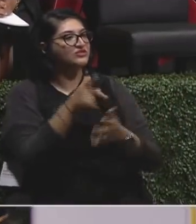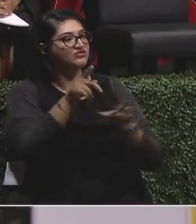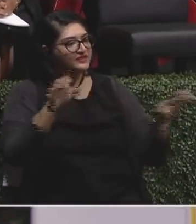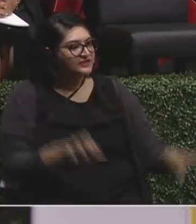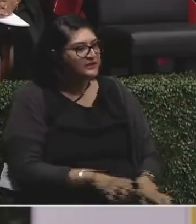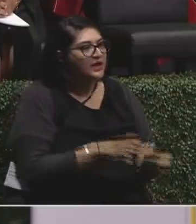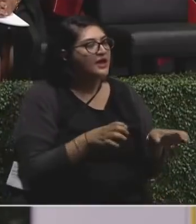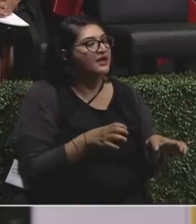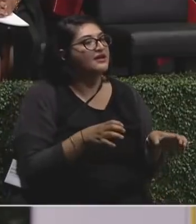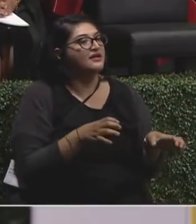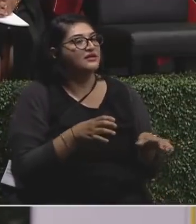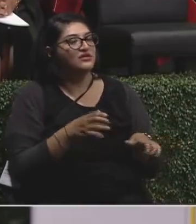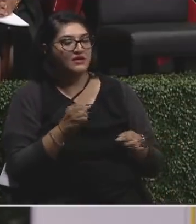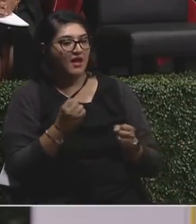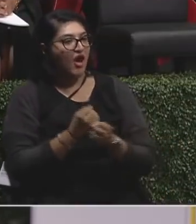ACCOMPLISHMENT. YOU PERSEVERED. YOU EXCELLED.